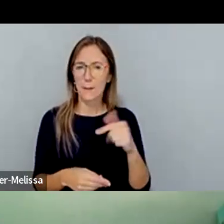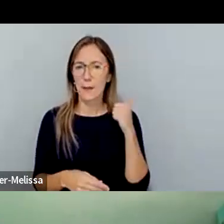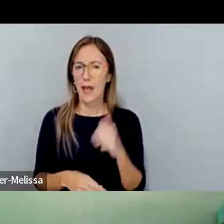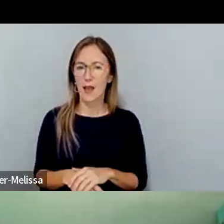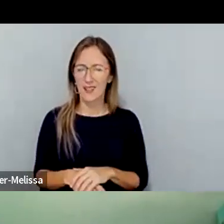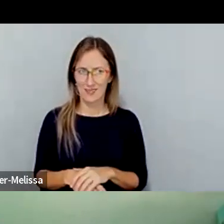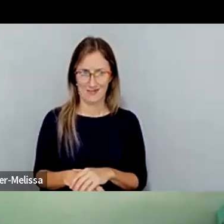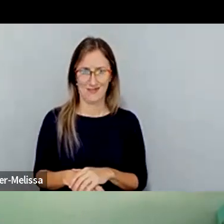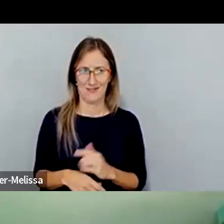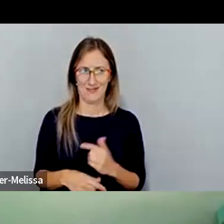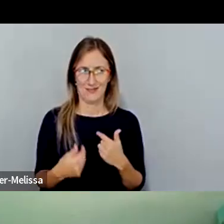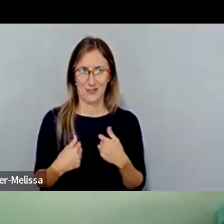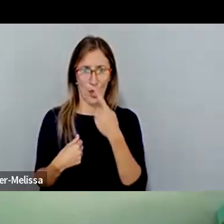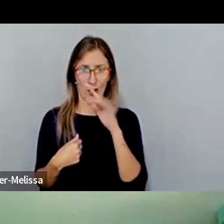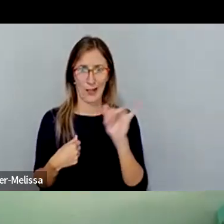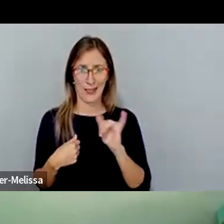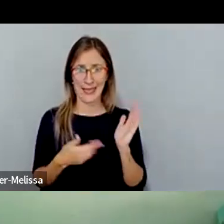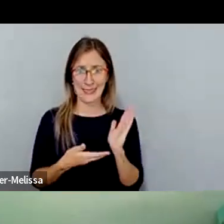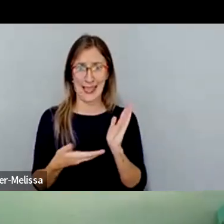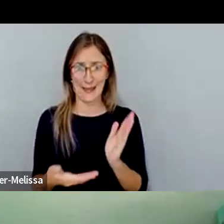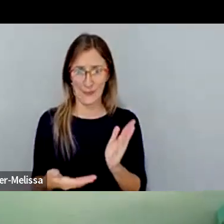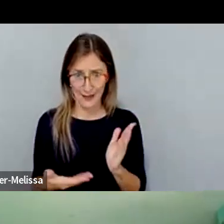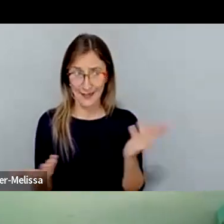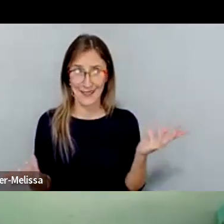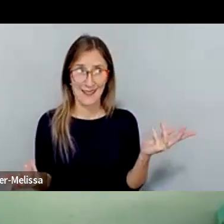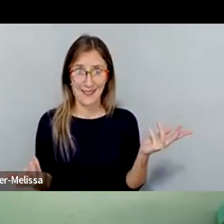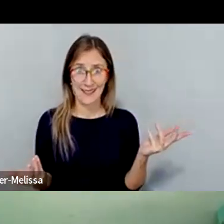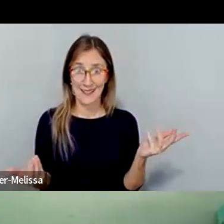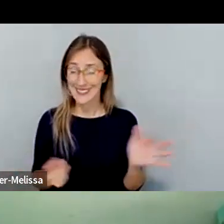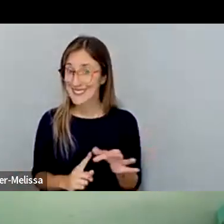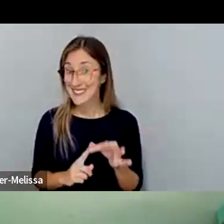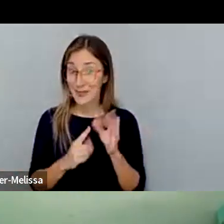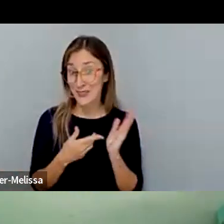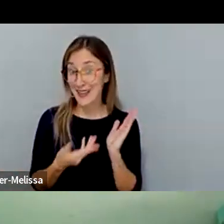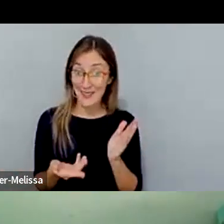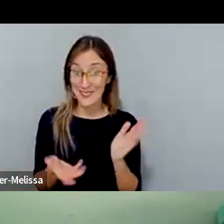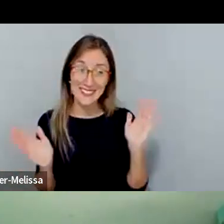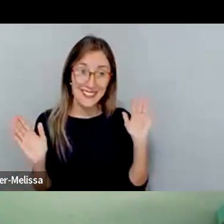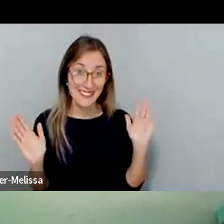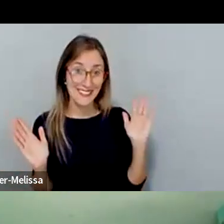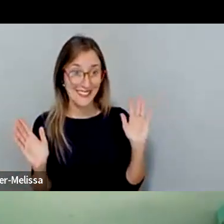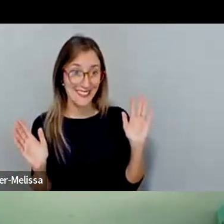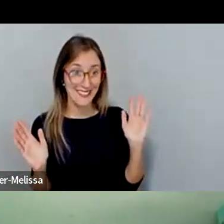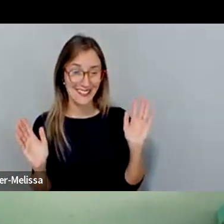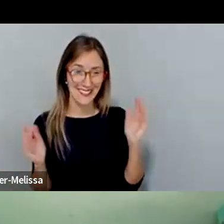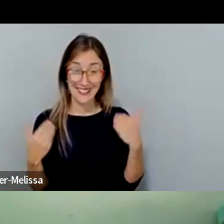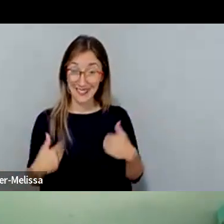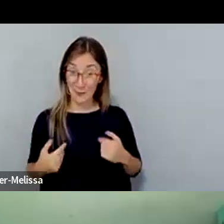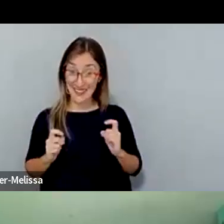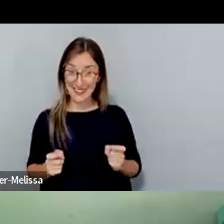Do